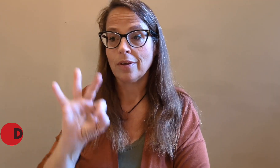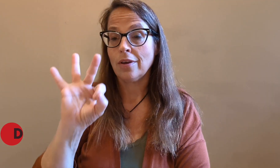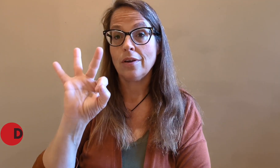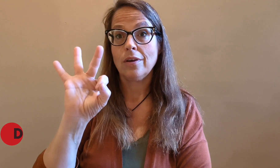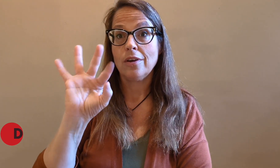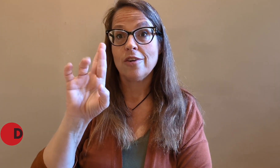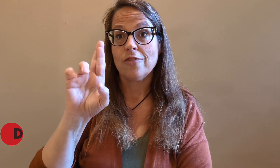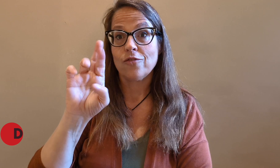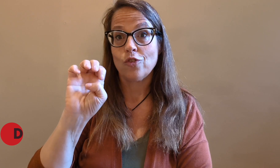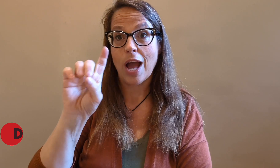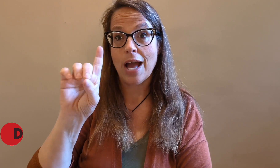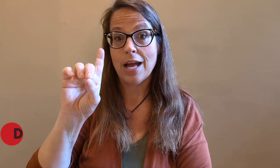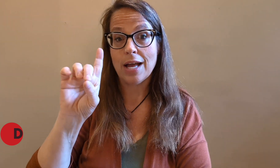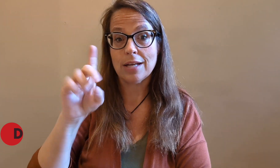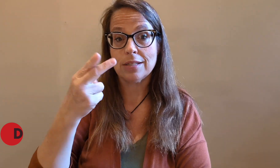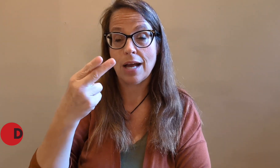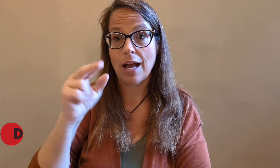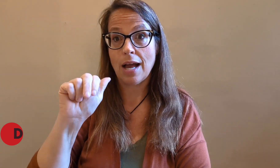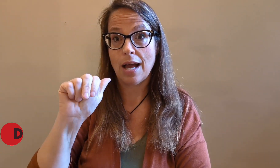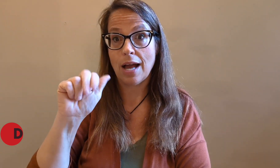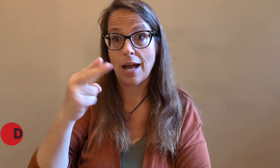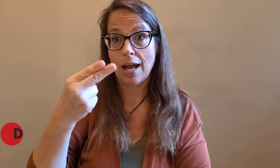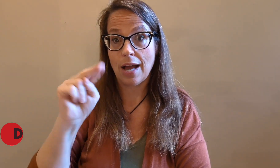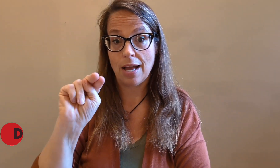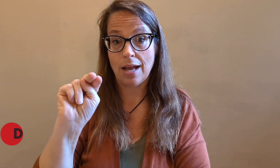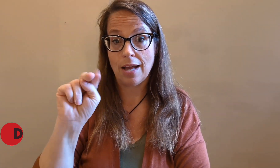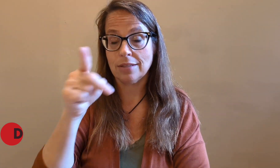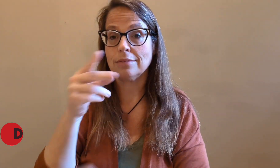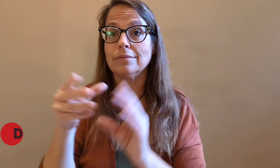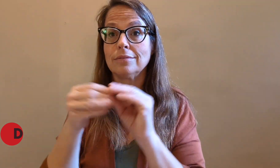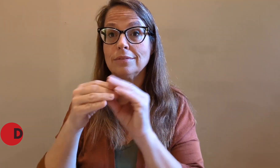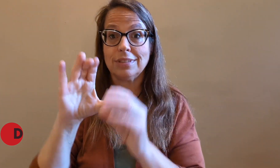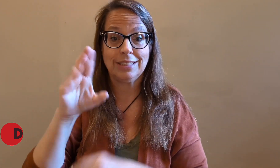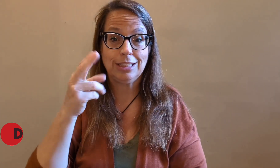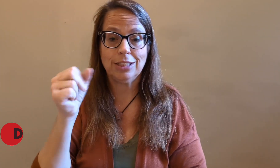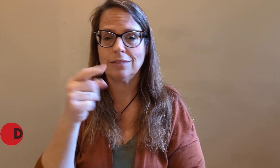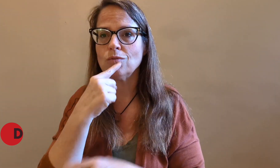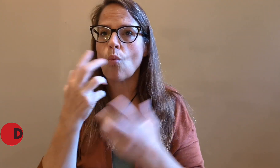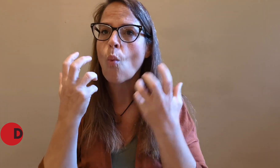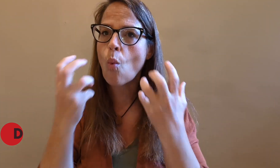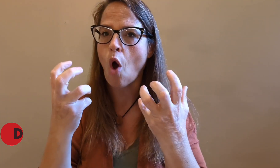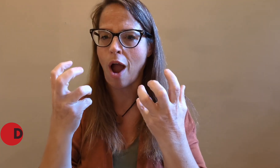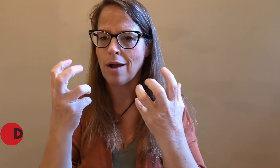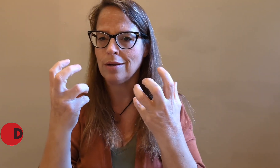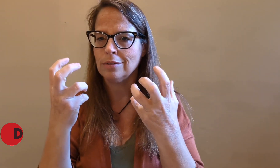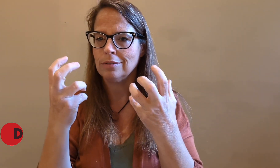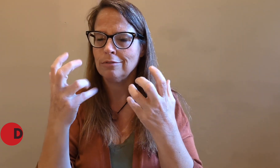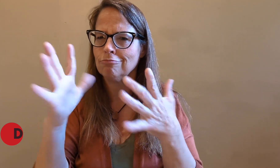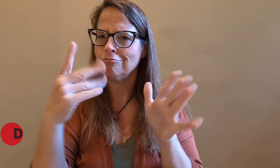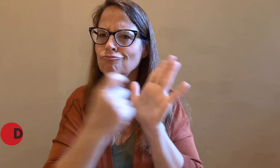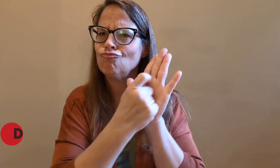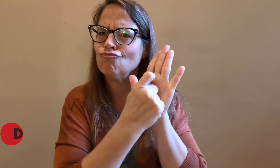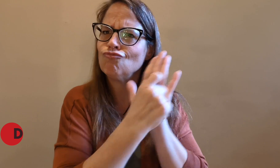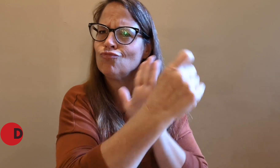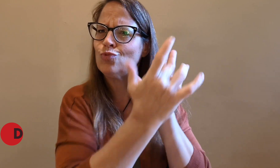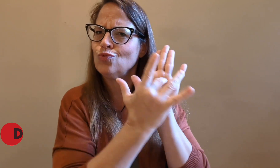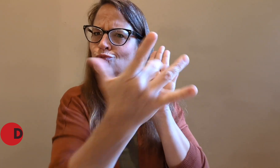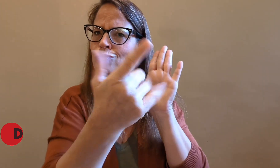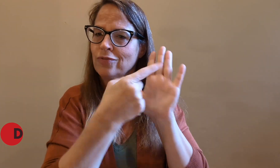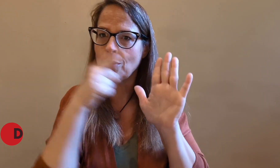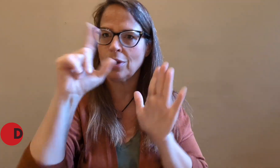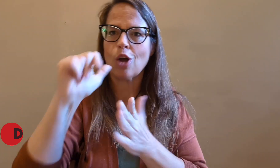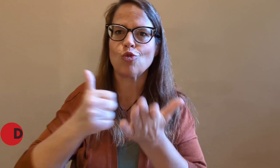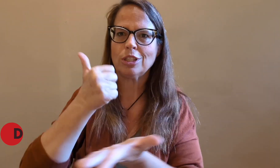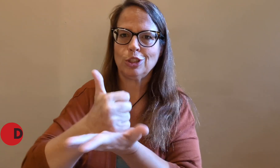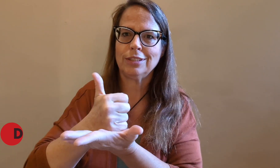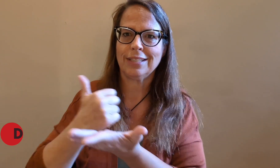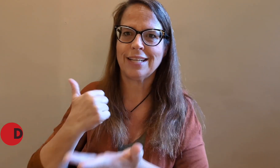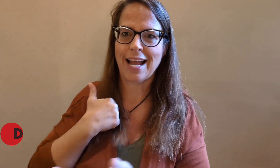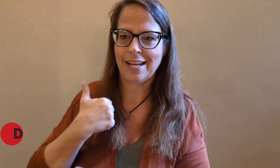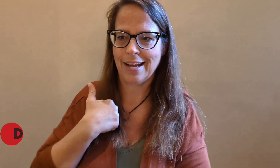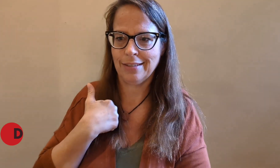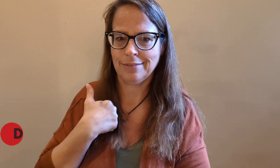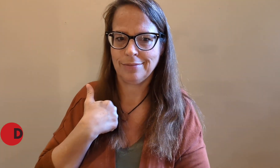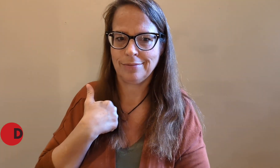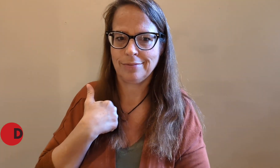Fred Hahn says “CHS is vying for a shiny check mark from Accreditation Canada.